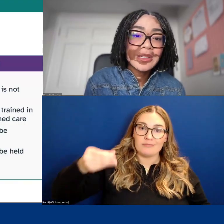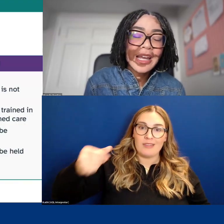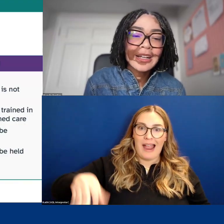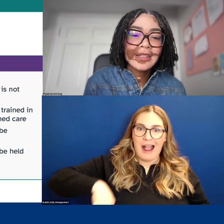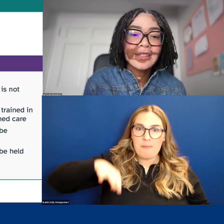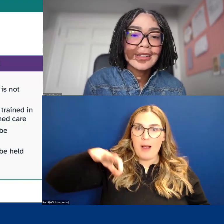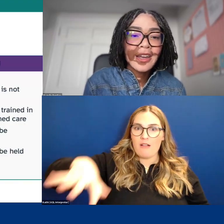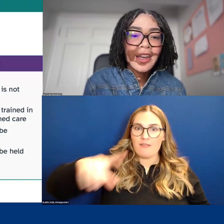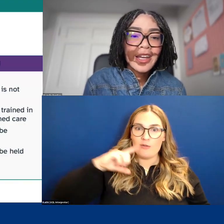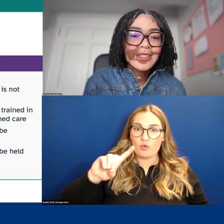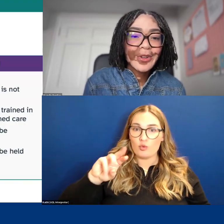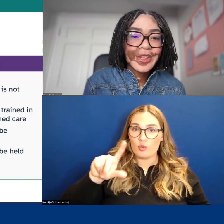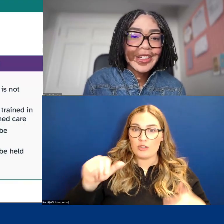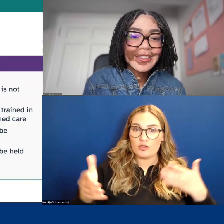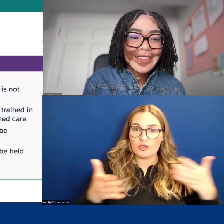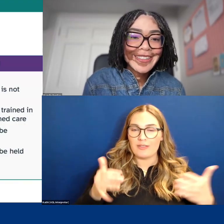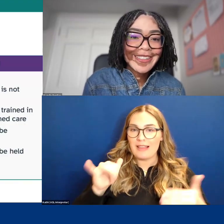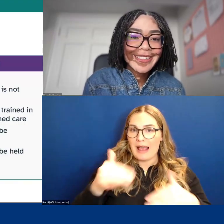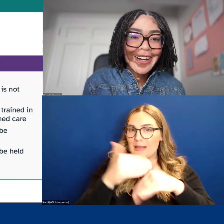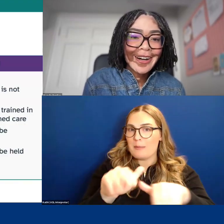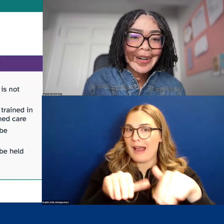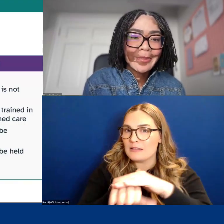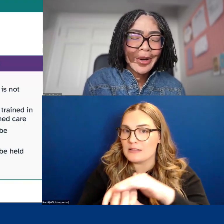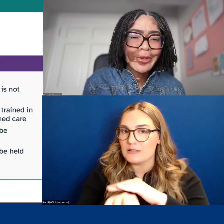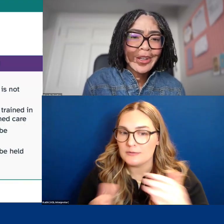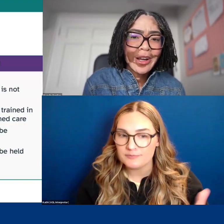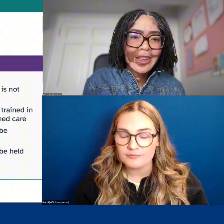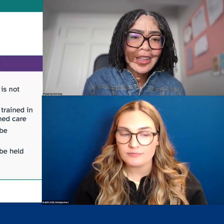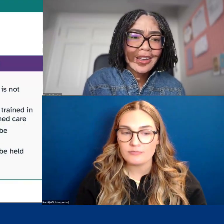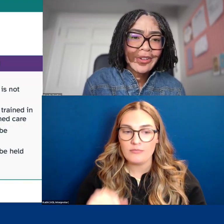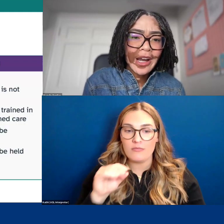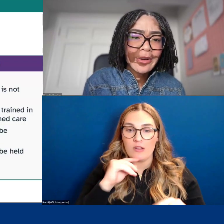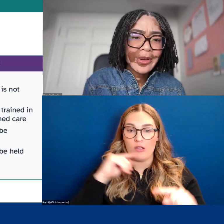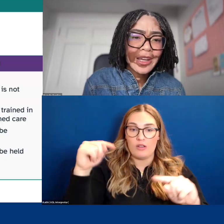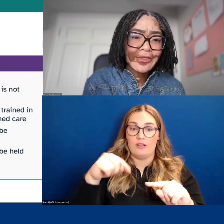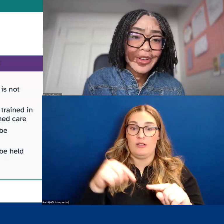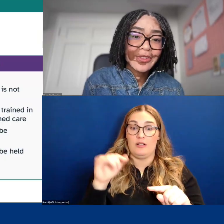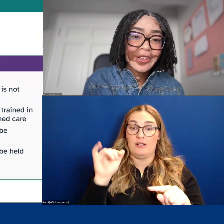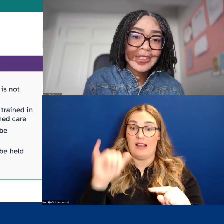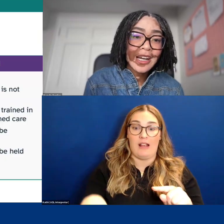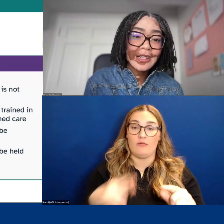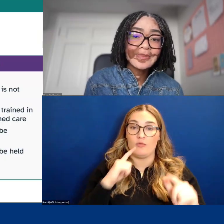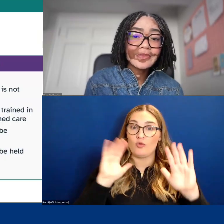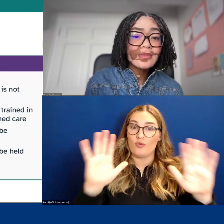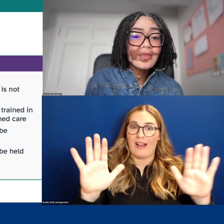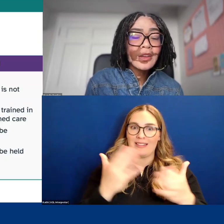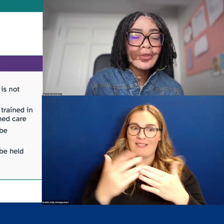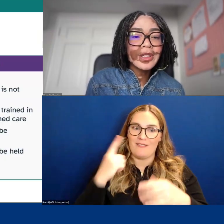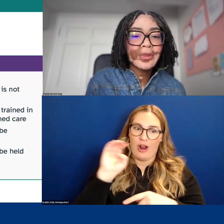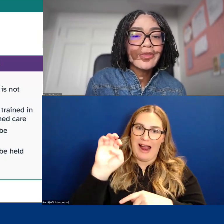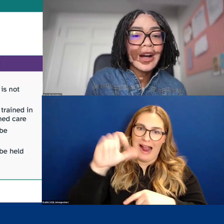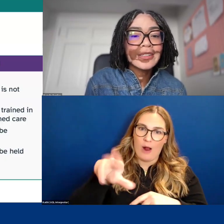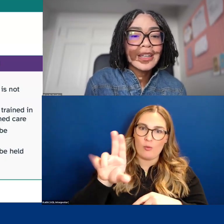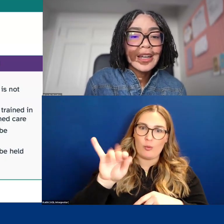limits access. And so this is a really great thing for equity. and for the first time, it really provides